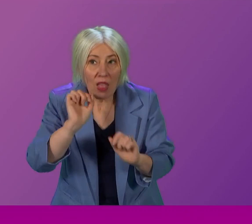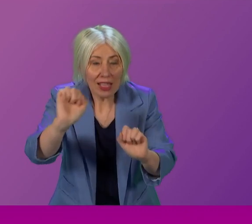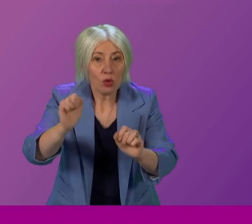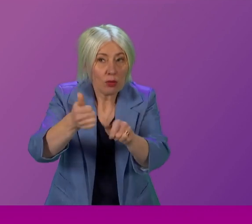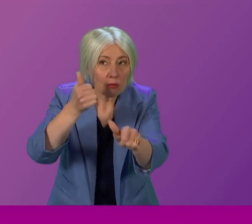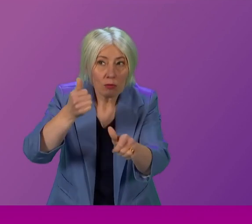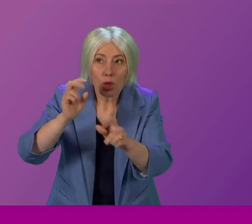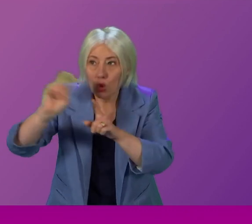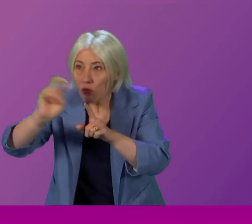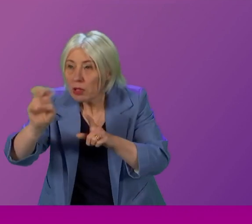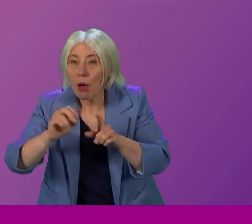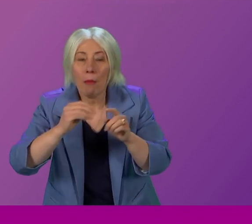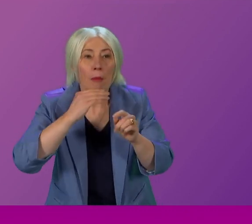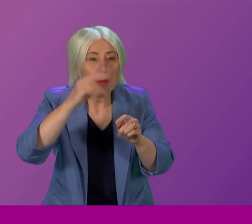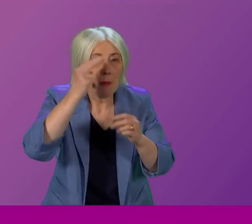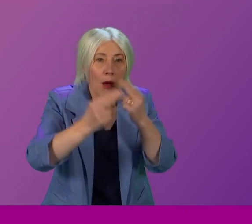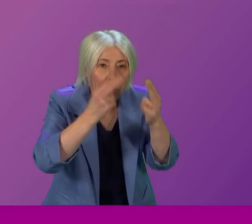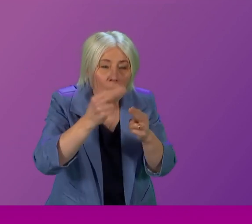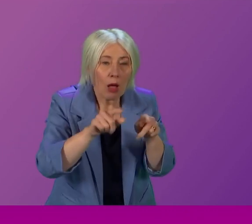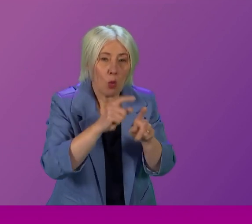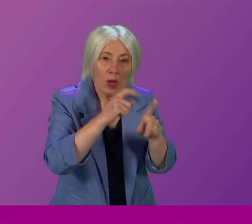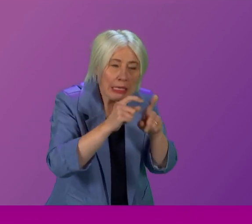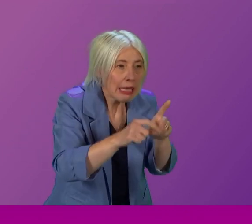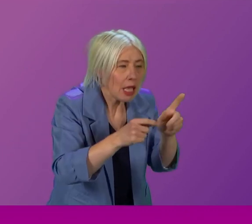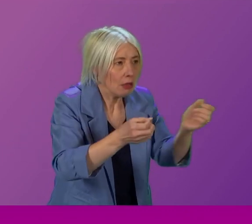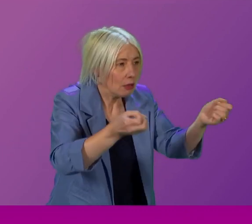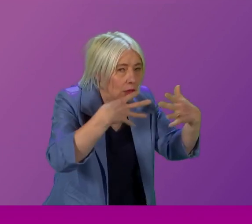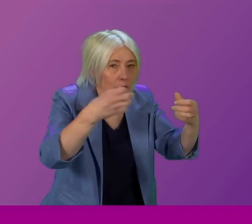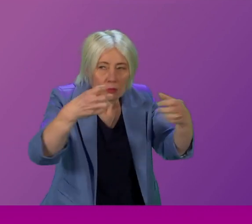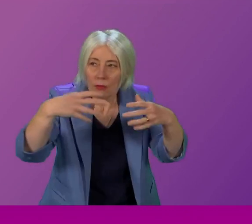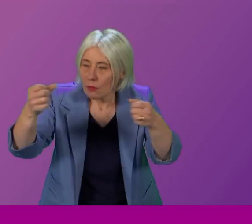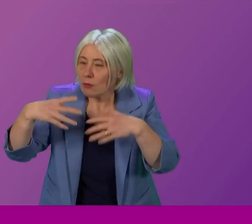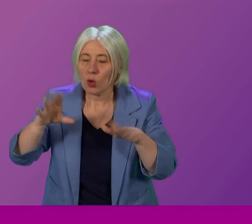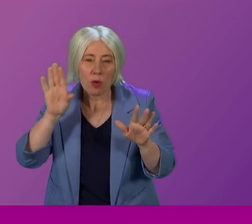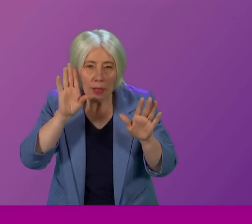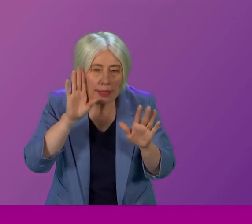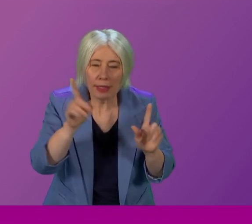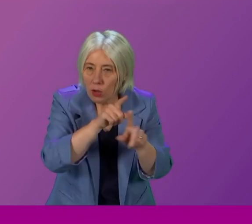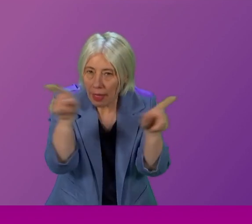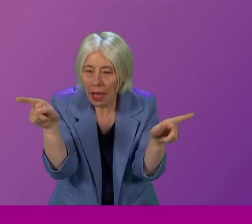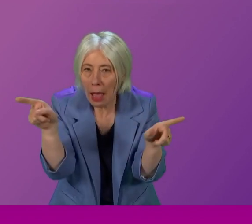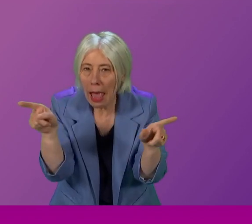the tourism sector and the whisky tourism sector in particular. We will take on